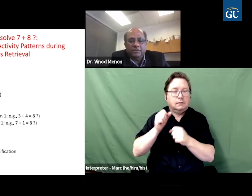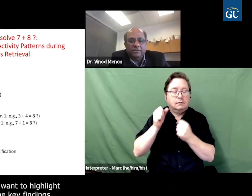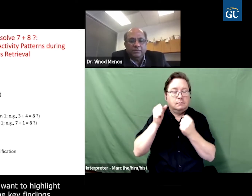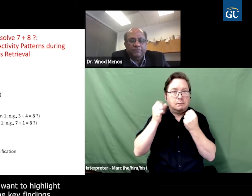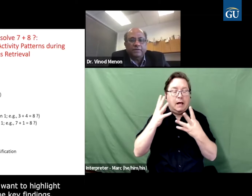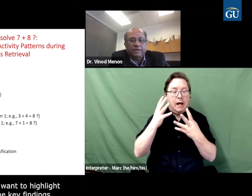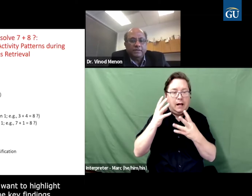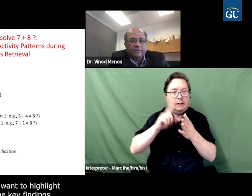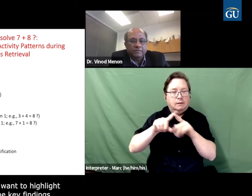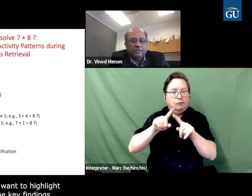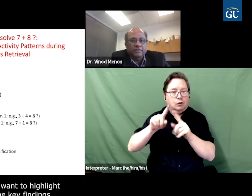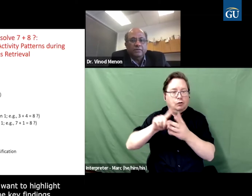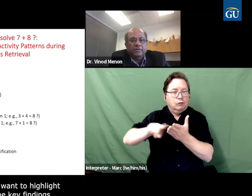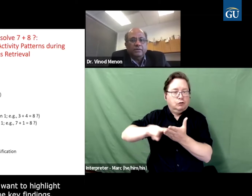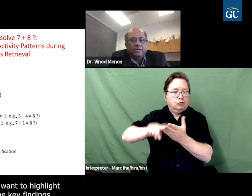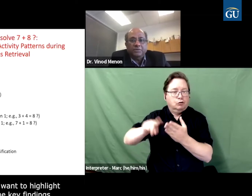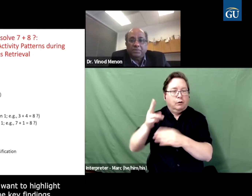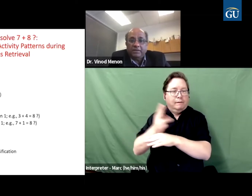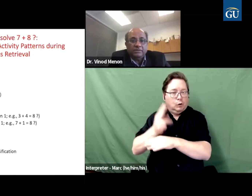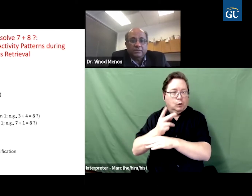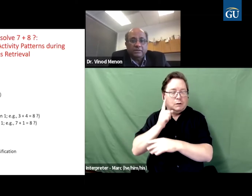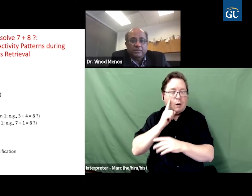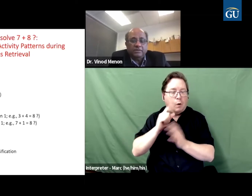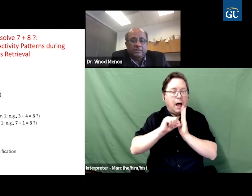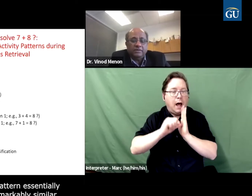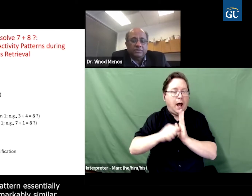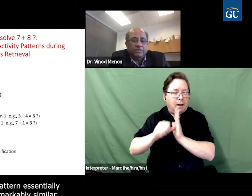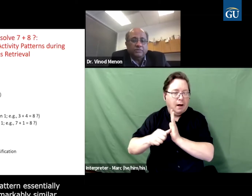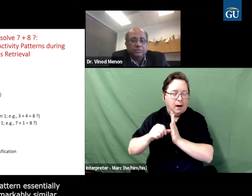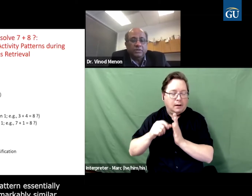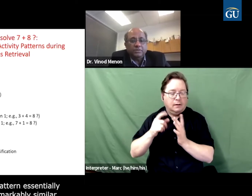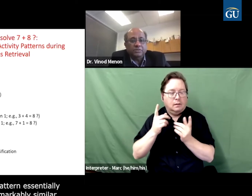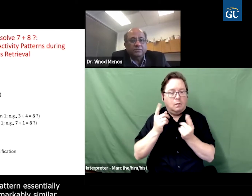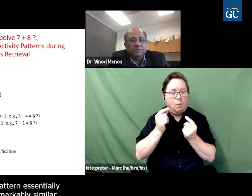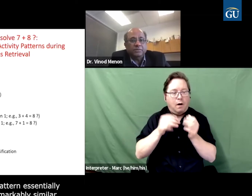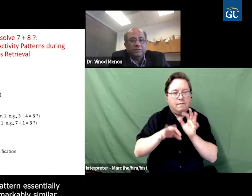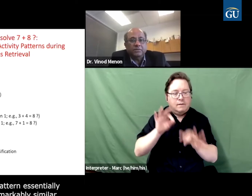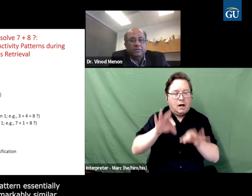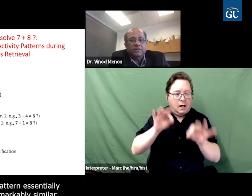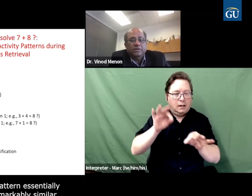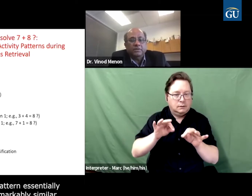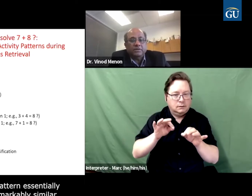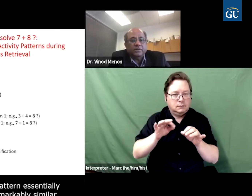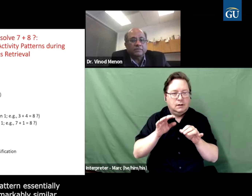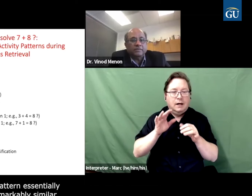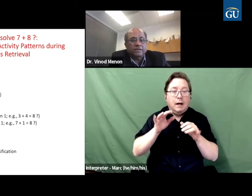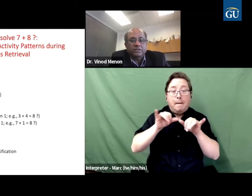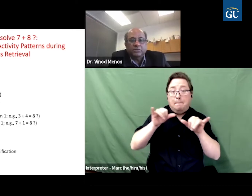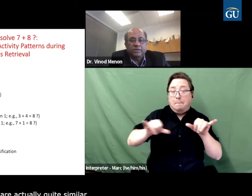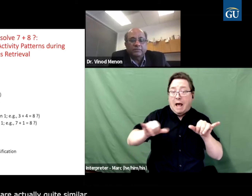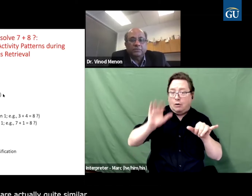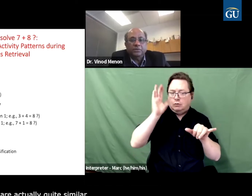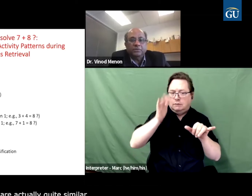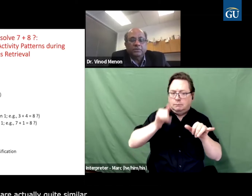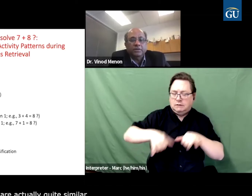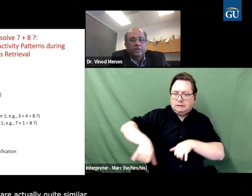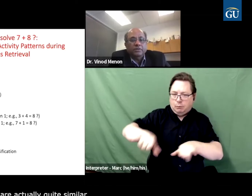just want to highlight some key findings the pattern essentially is remarkably